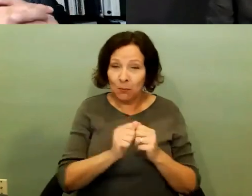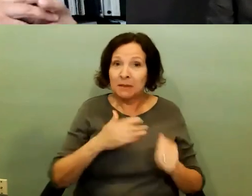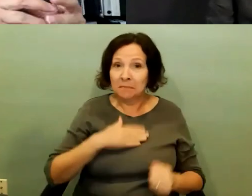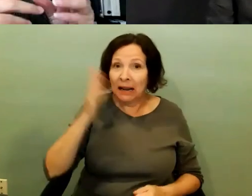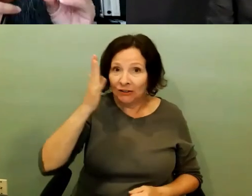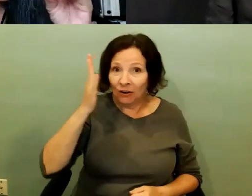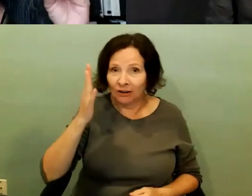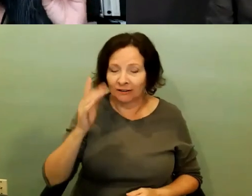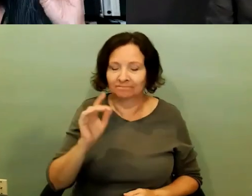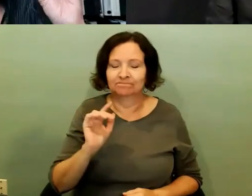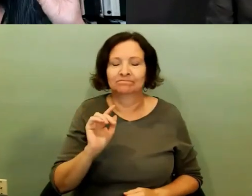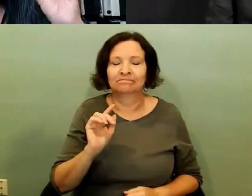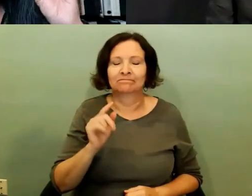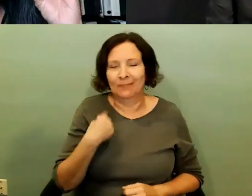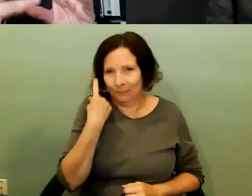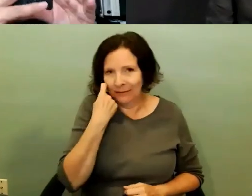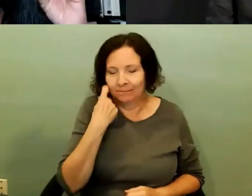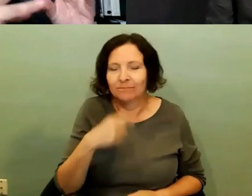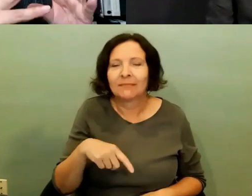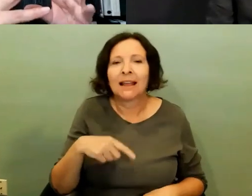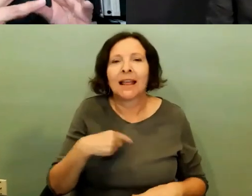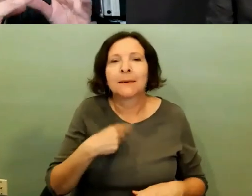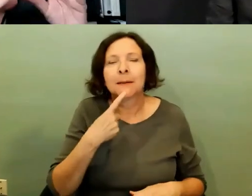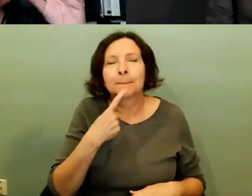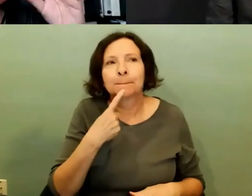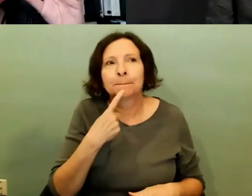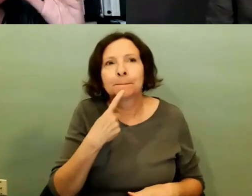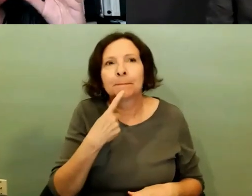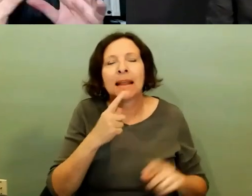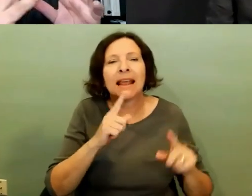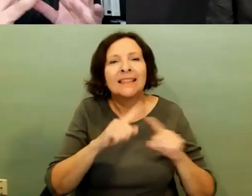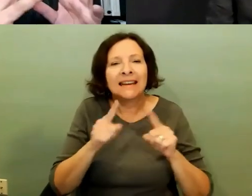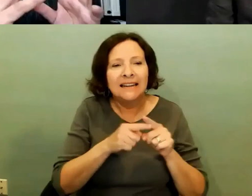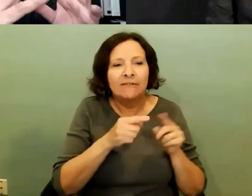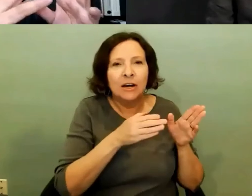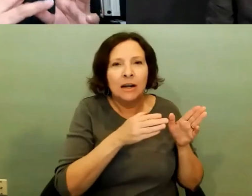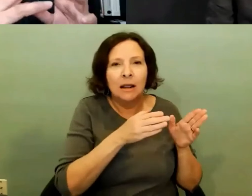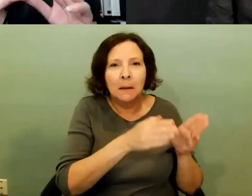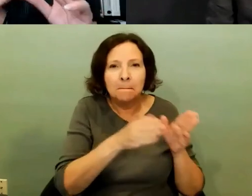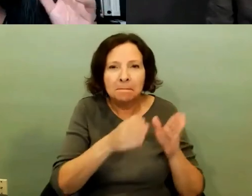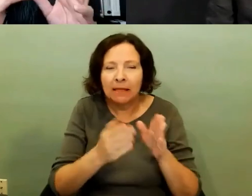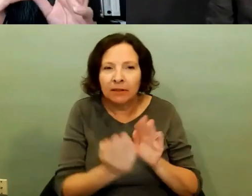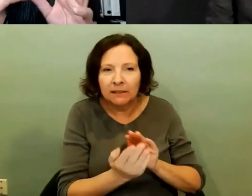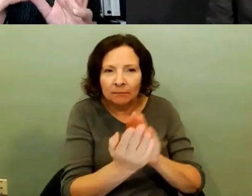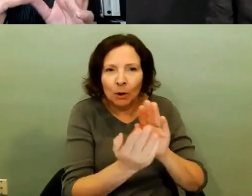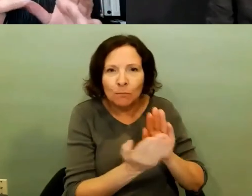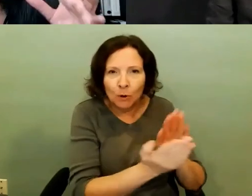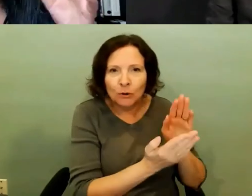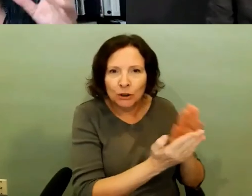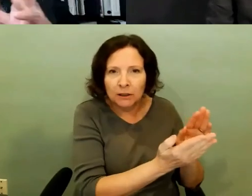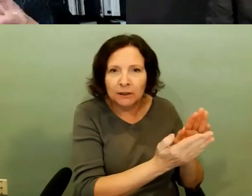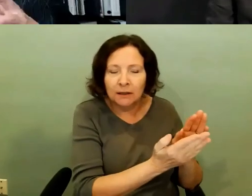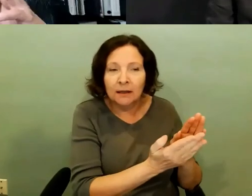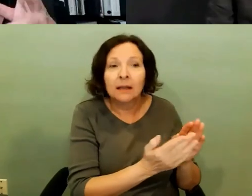is that these different methods get in some of the problems without the entire problem, but